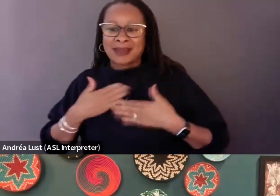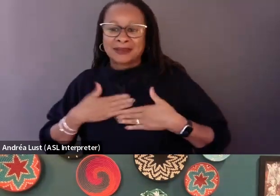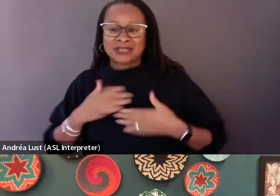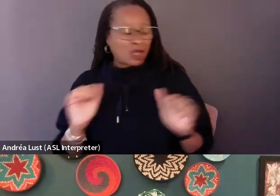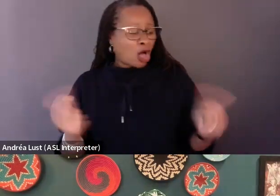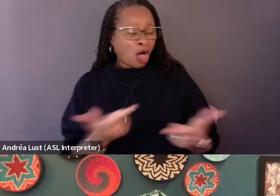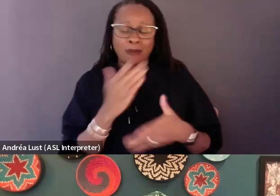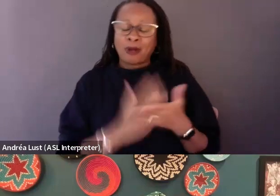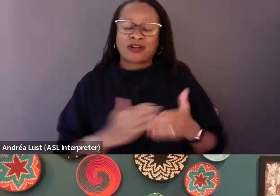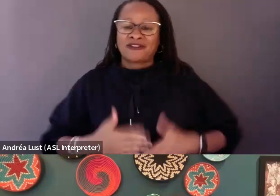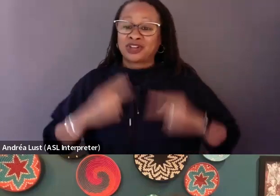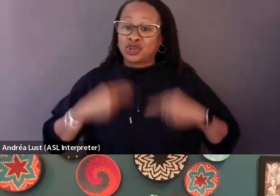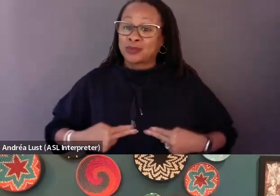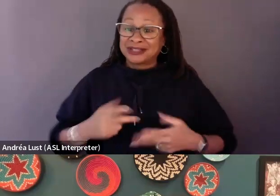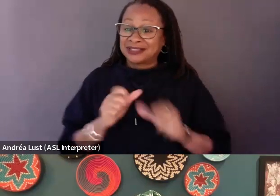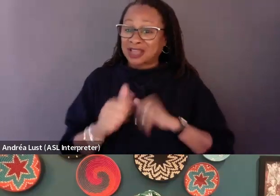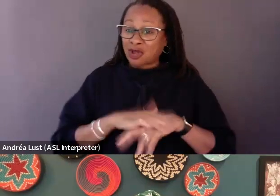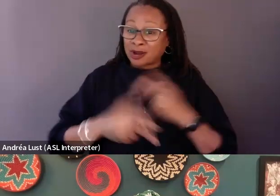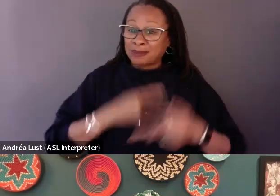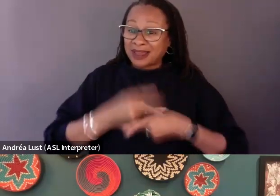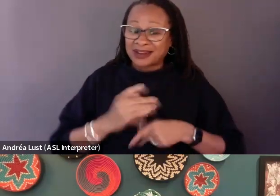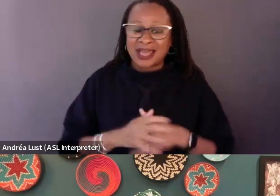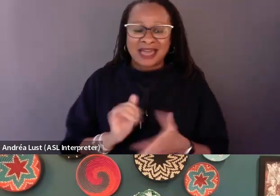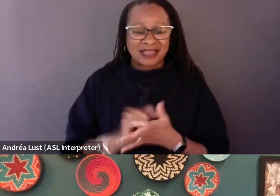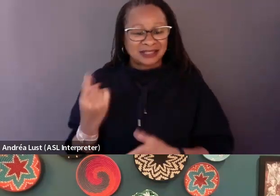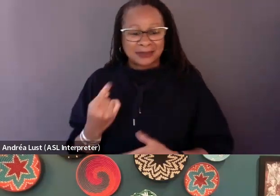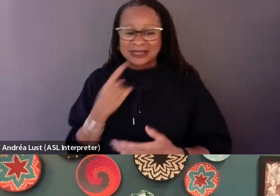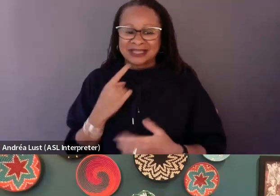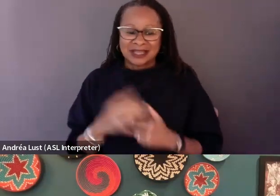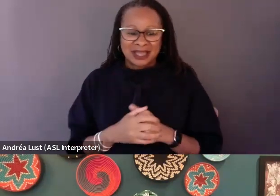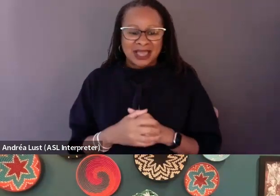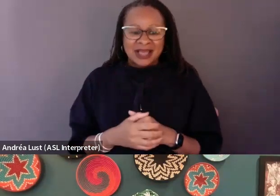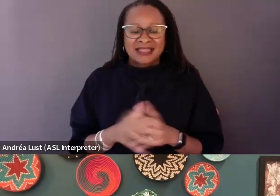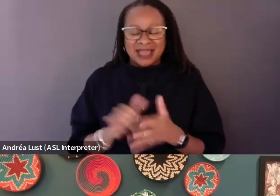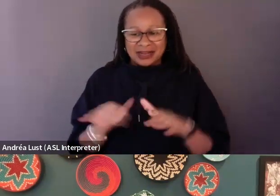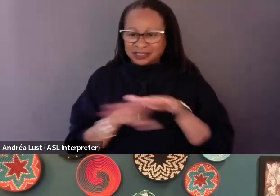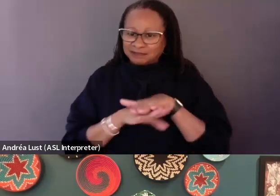and being here on this planet. And that's something I would say underlines for me. That anecdote really underlines